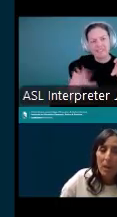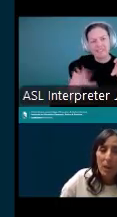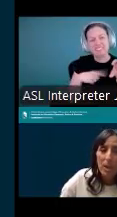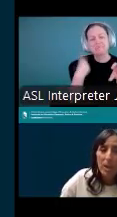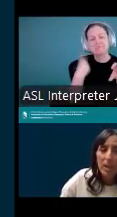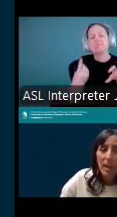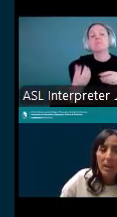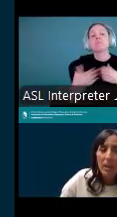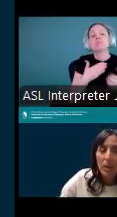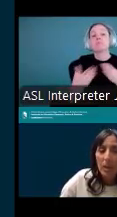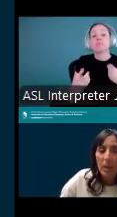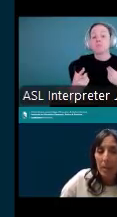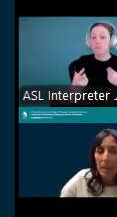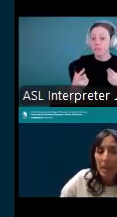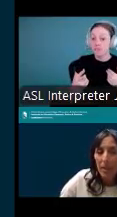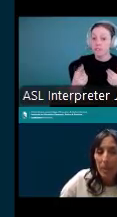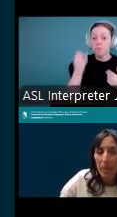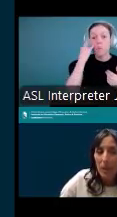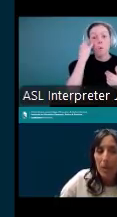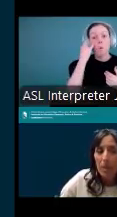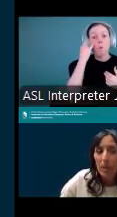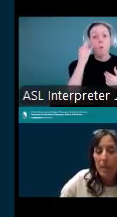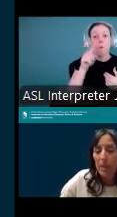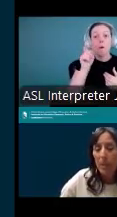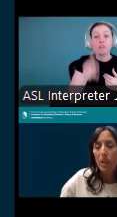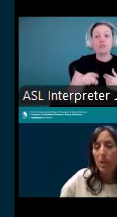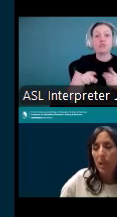question and you're coming off mute, please be sure to